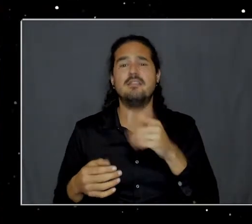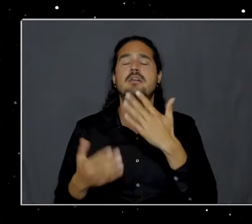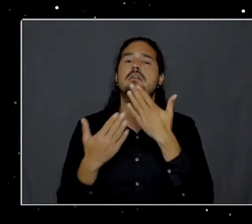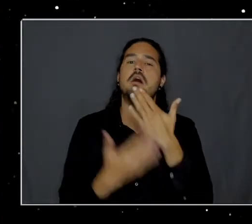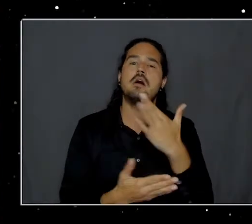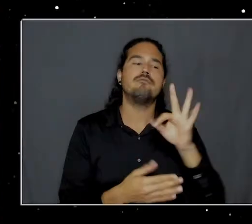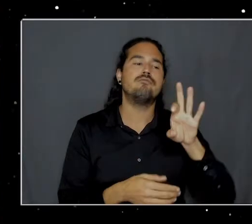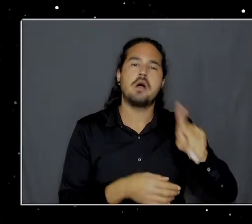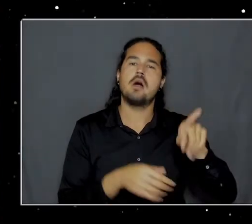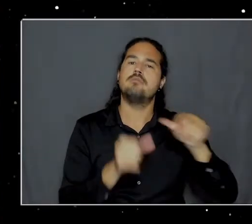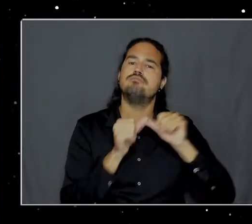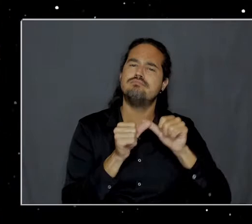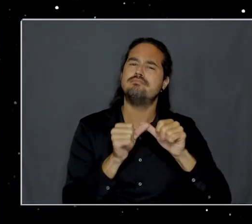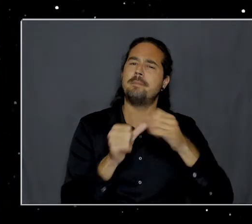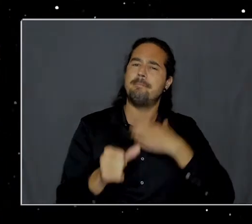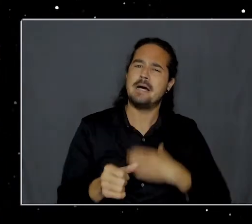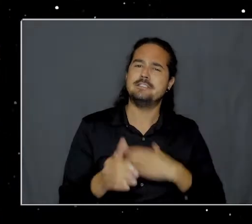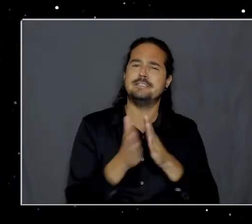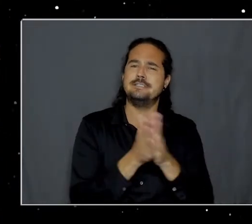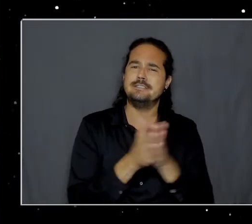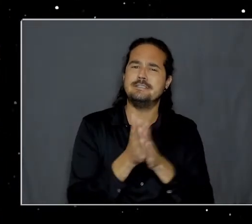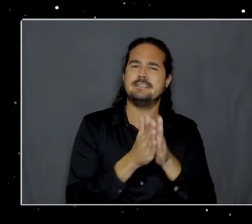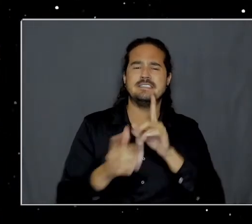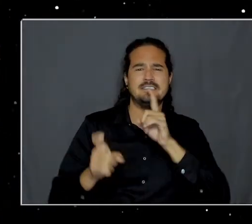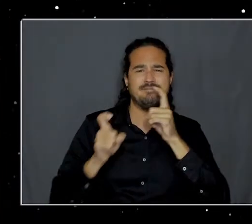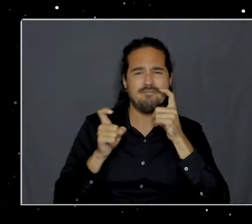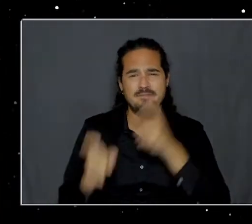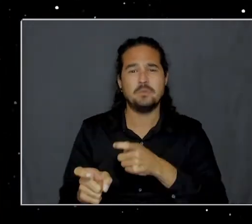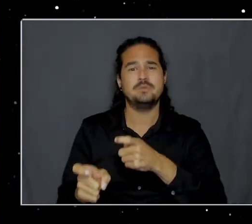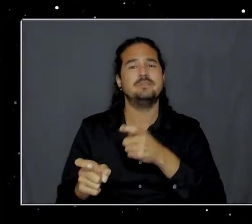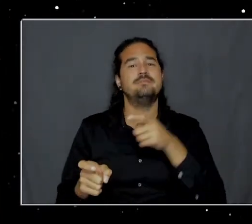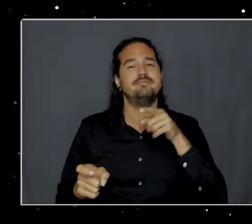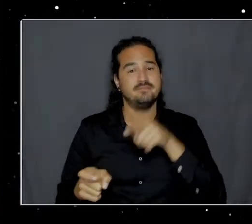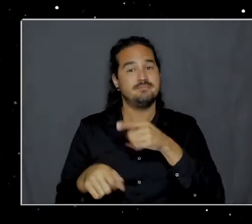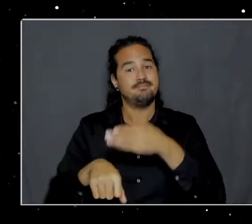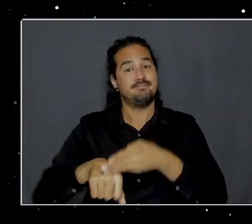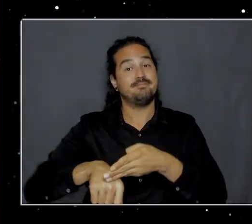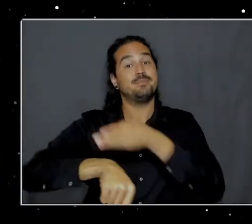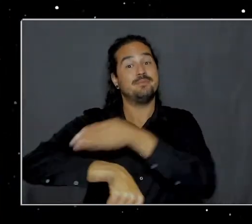COMMITMENT, YOUR PASSION, YOUR